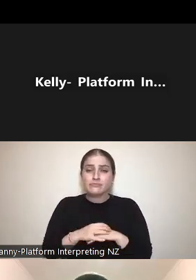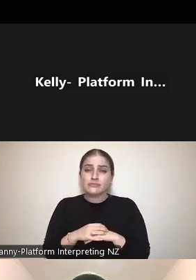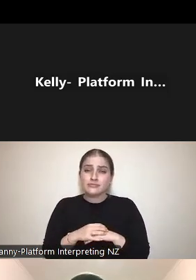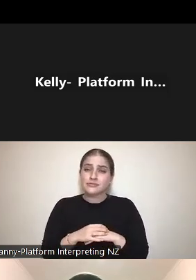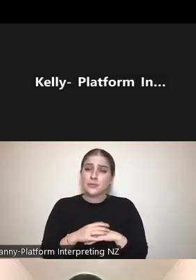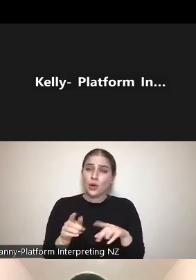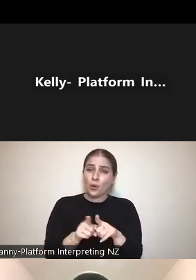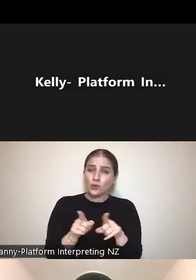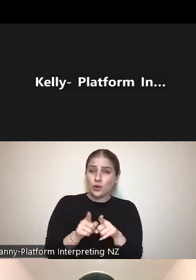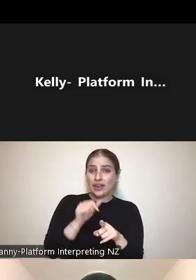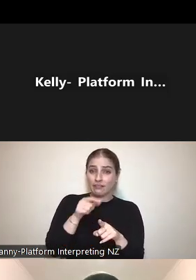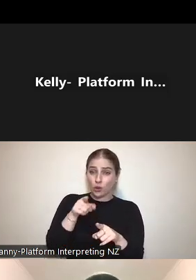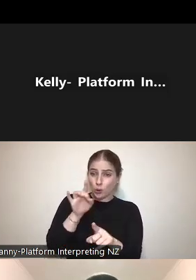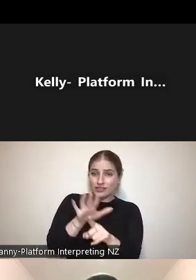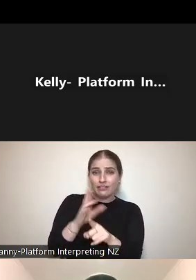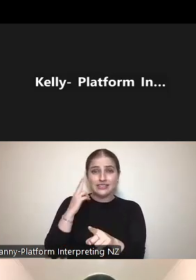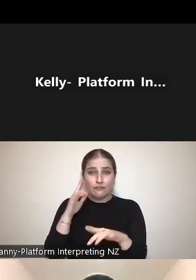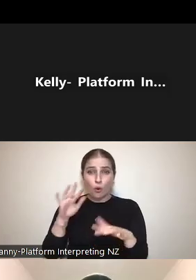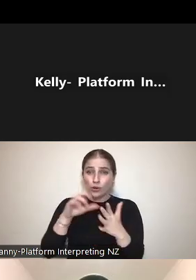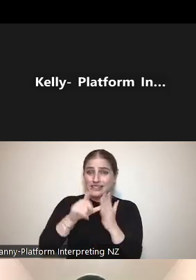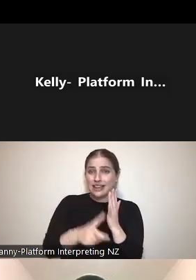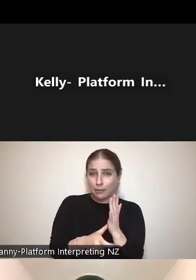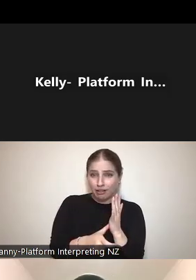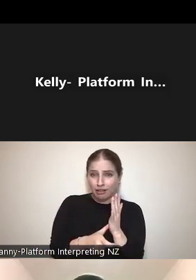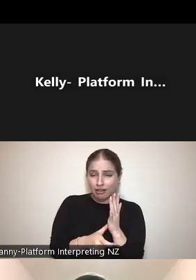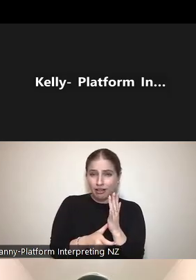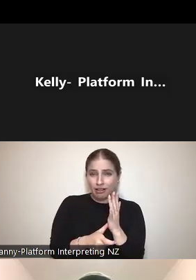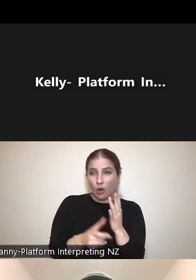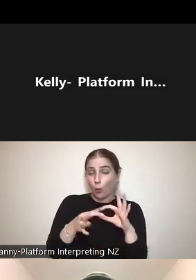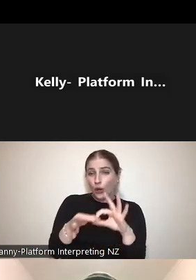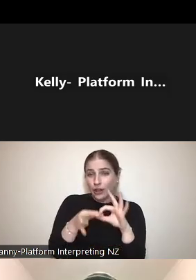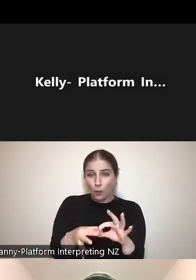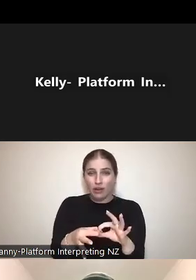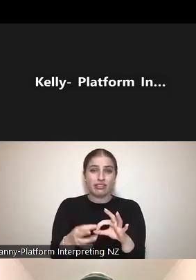working with other Deaf or disabled people is negotiating access clashes and compromises.